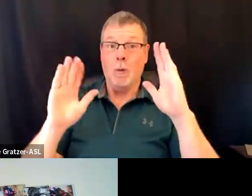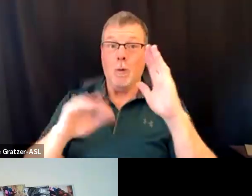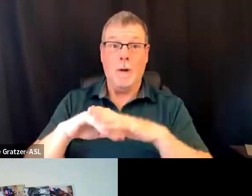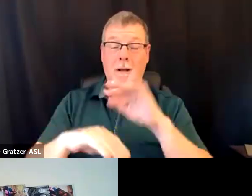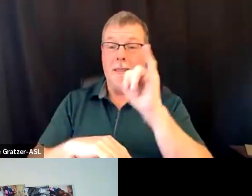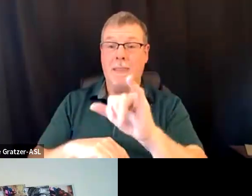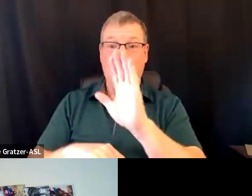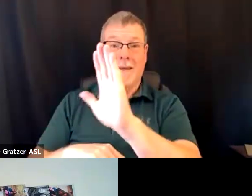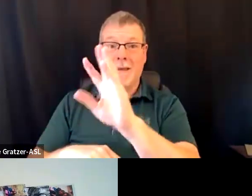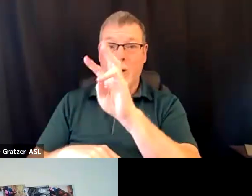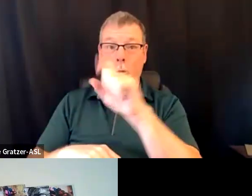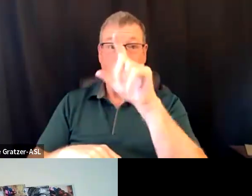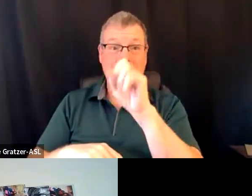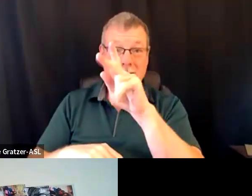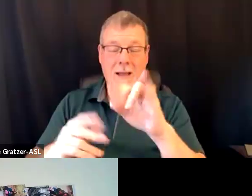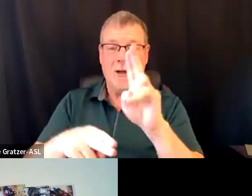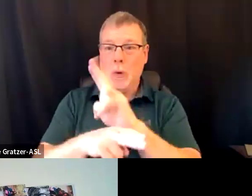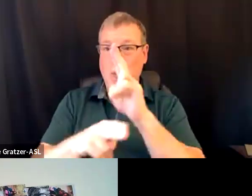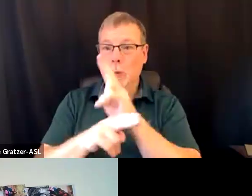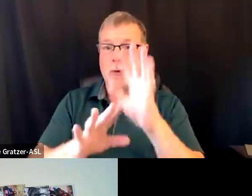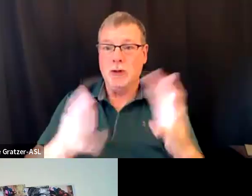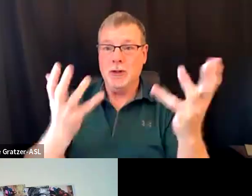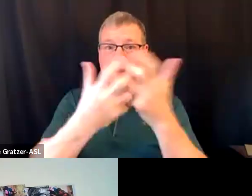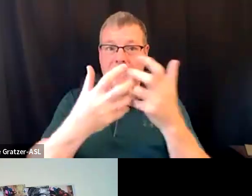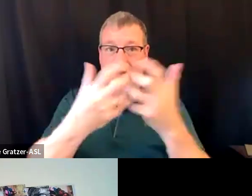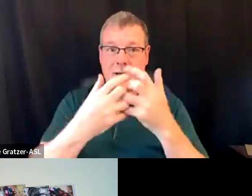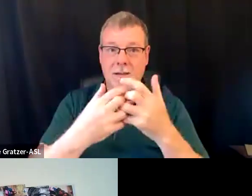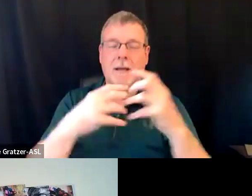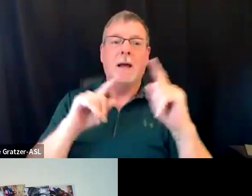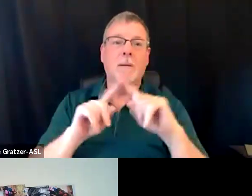for user interface facelifts or anything, but yeah.